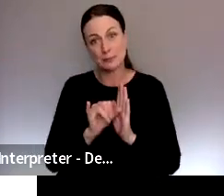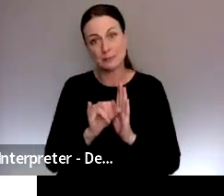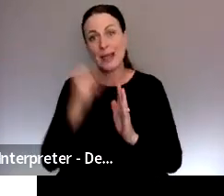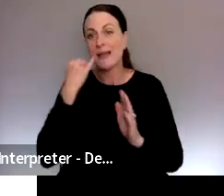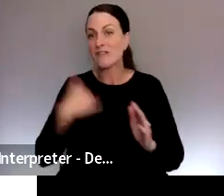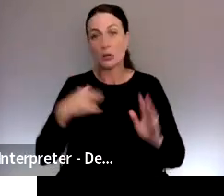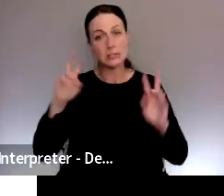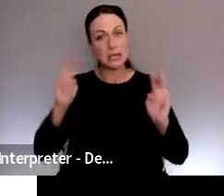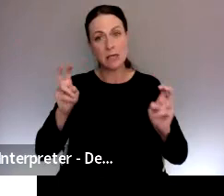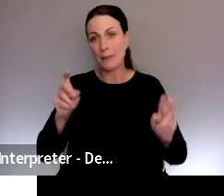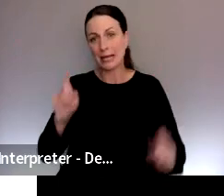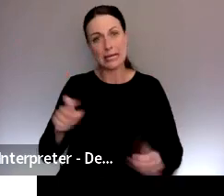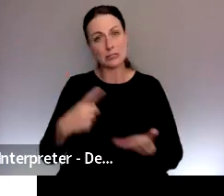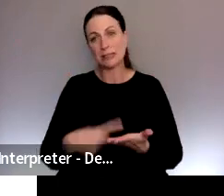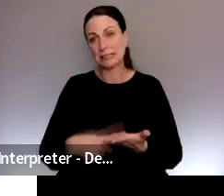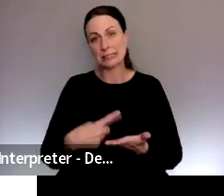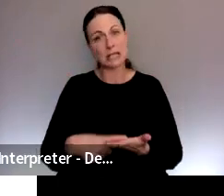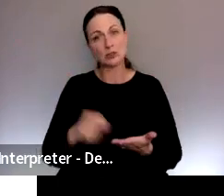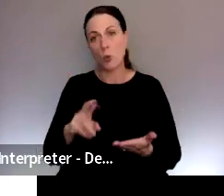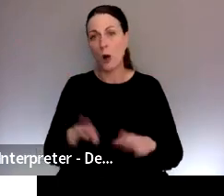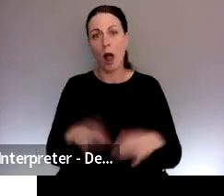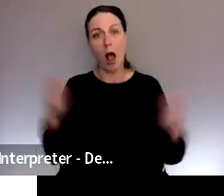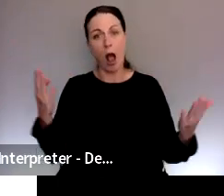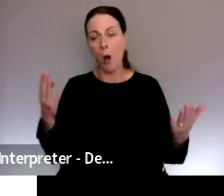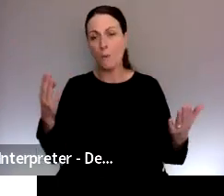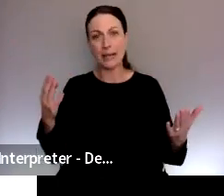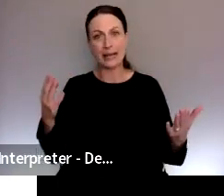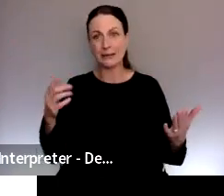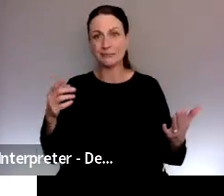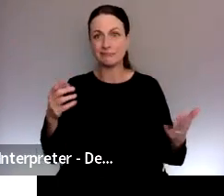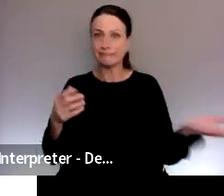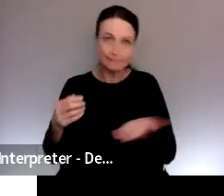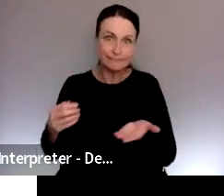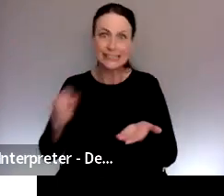If there's a topic that needs to be discussed or an open spot in a staff meeting.